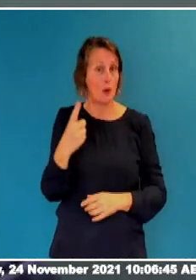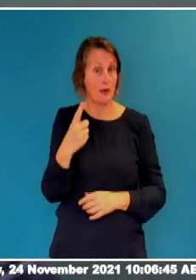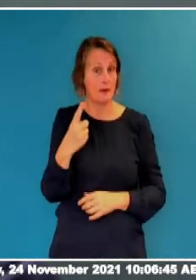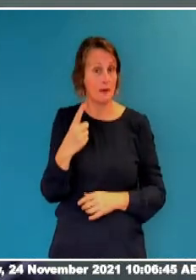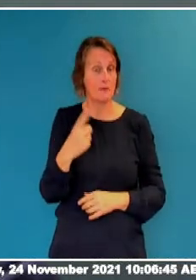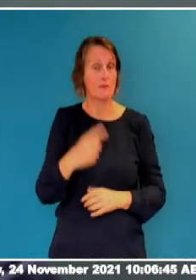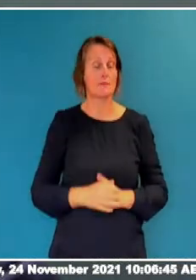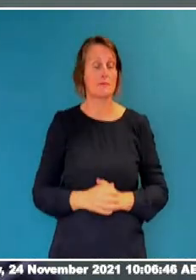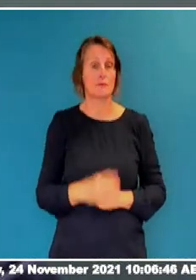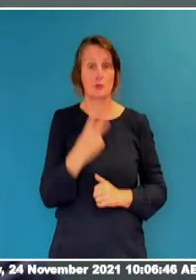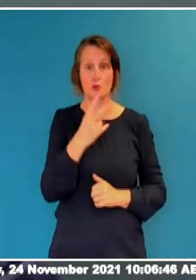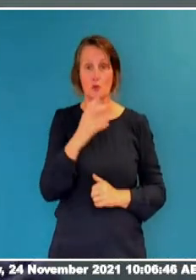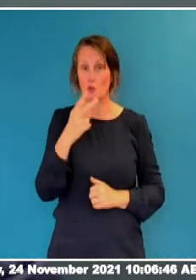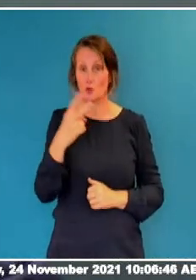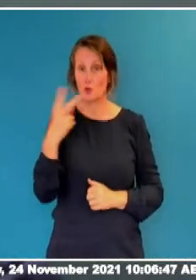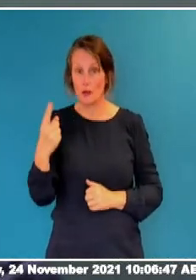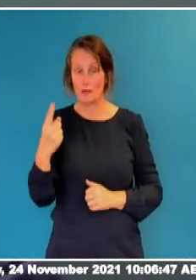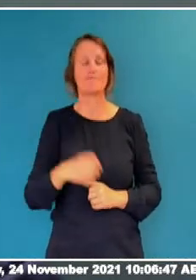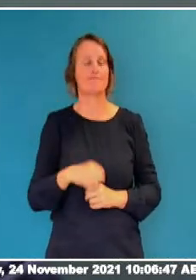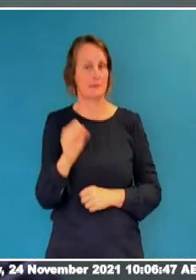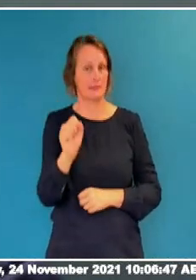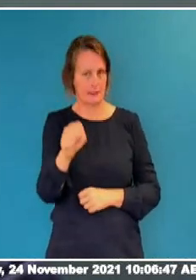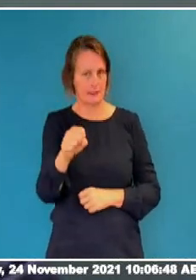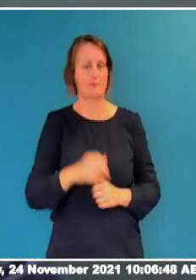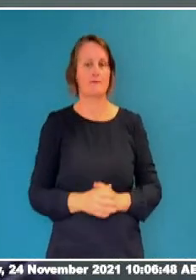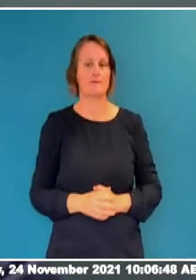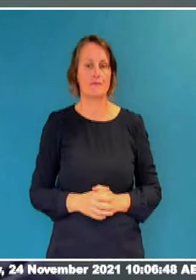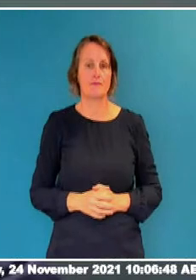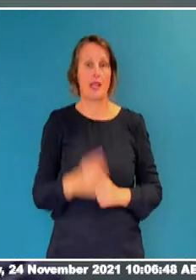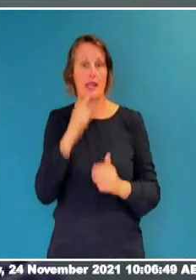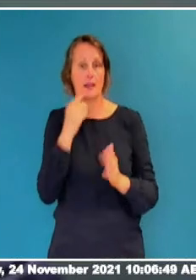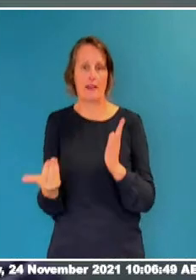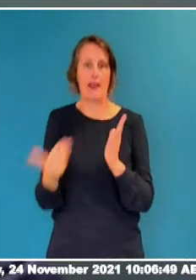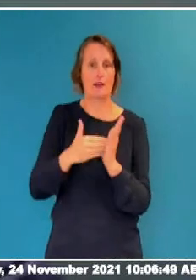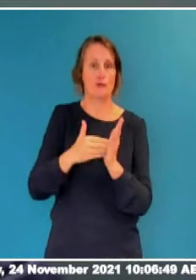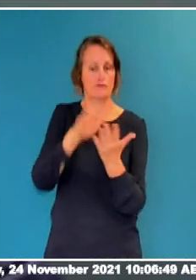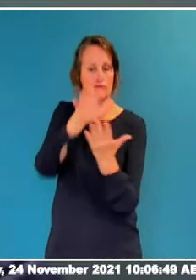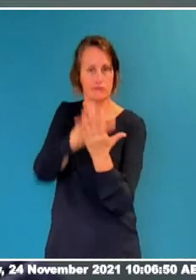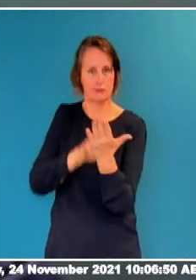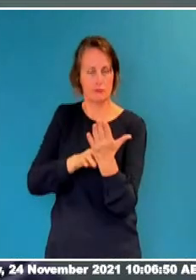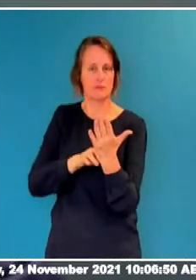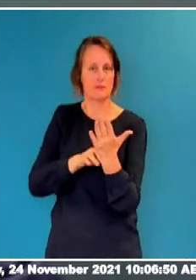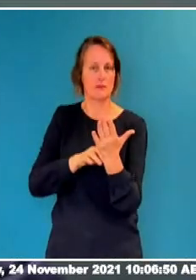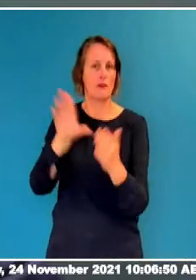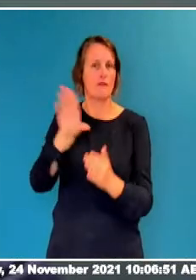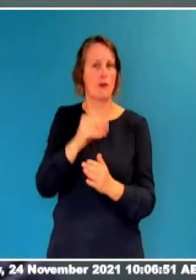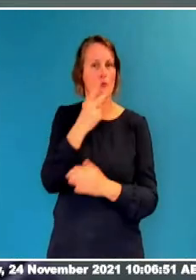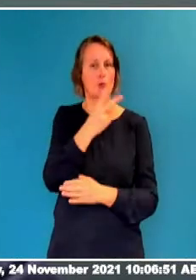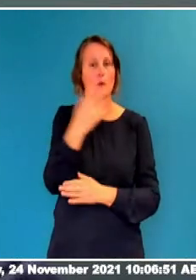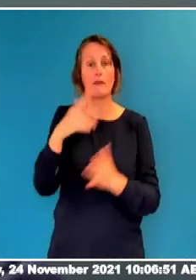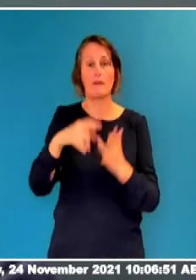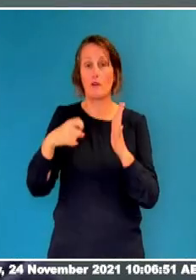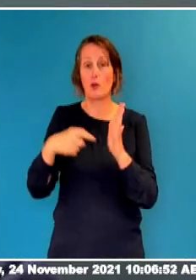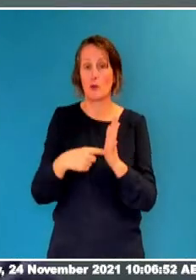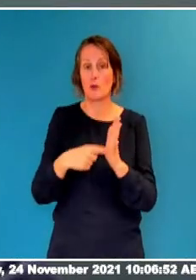Yes. MS DOWSETT: And a supplementary statement dated 25 October 2021? MR CAWOOD: Yes.